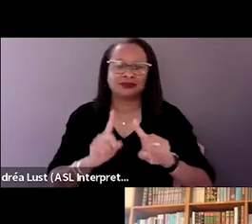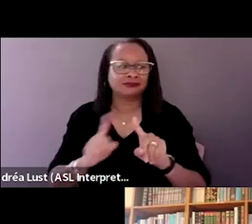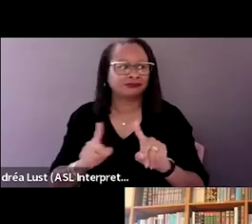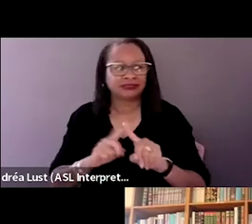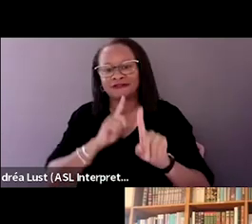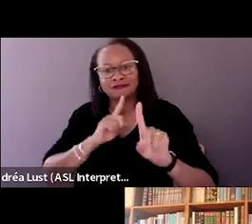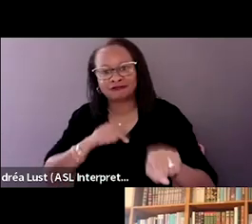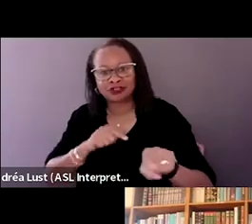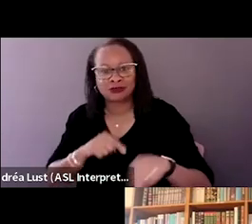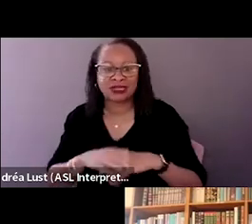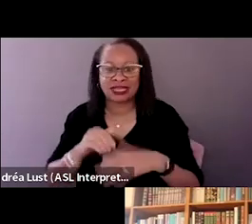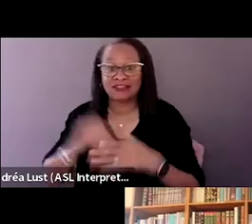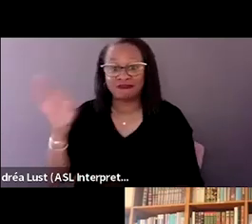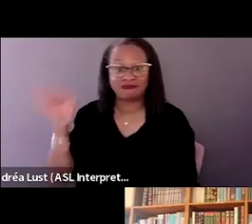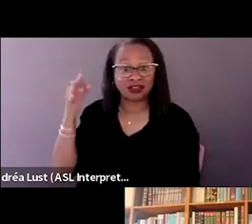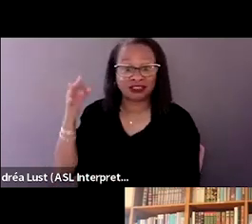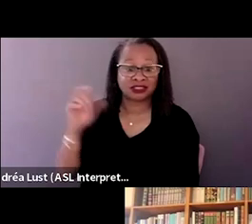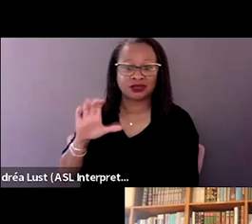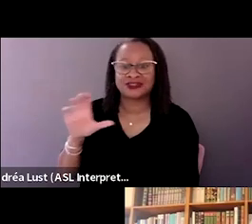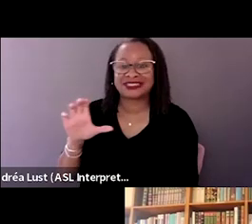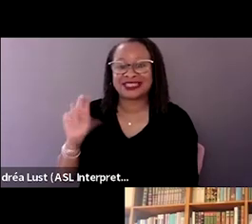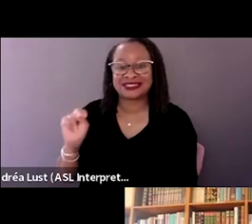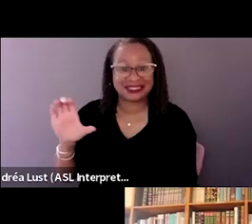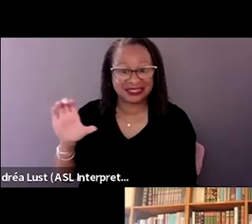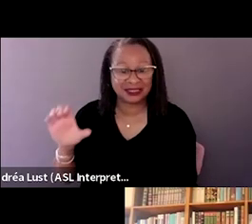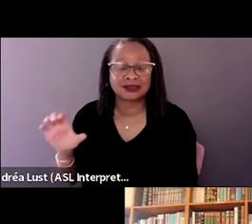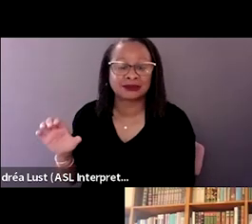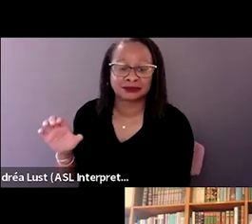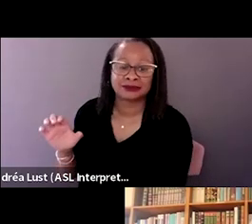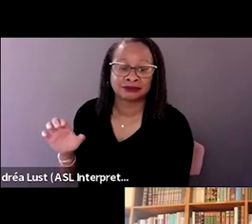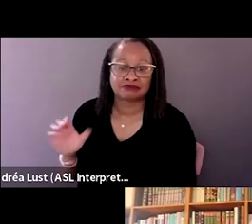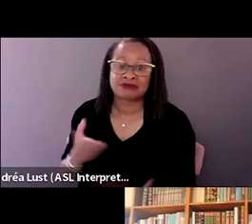In France you have the CNC that is giving a lot of money